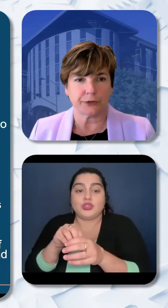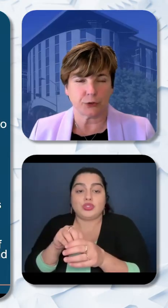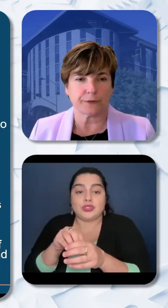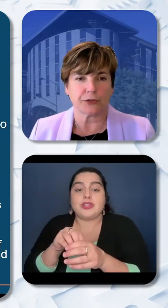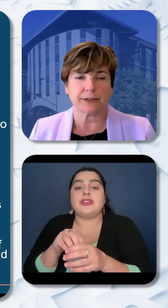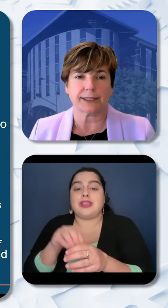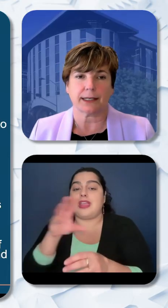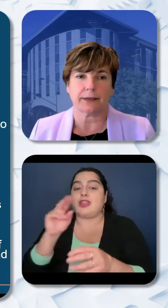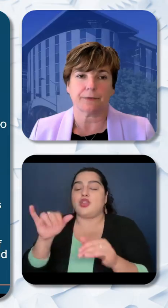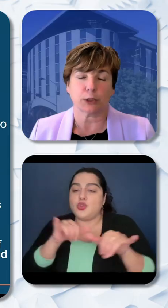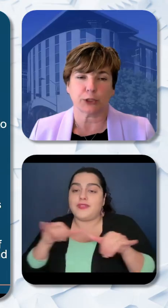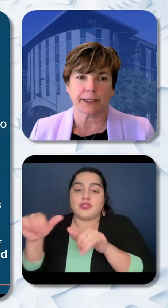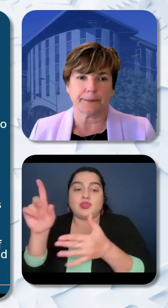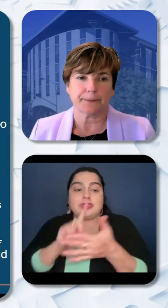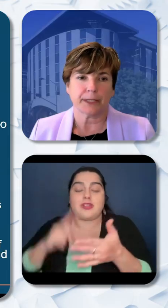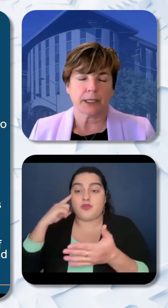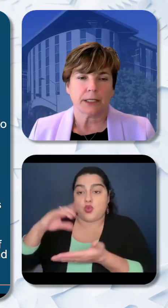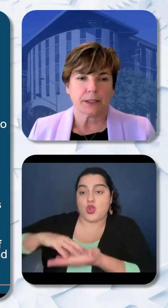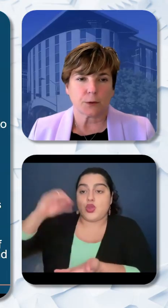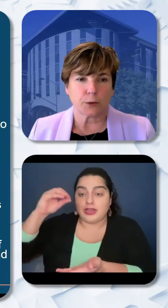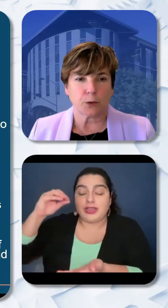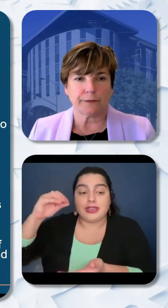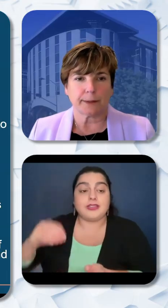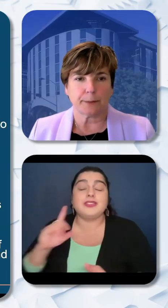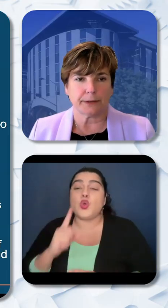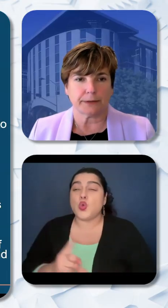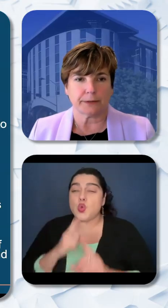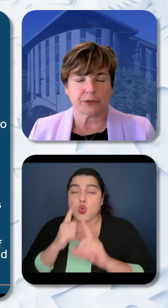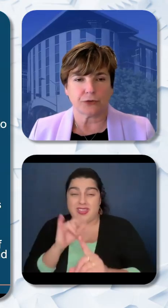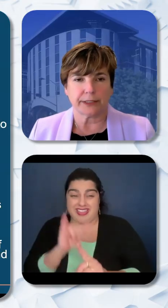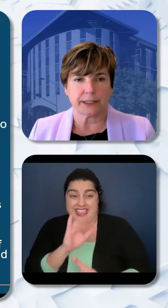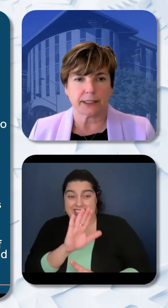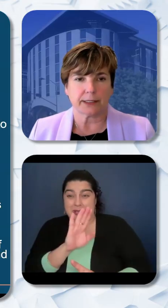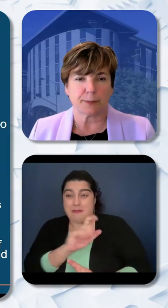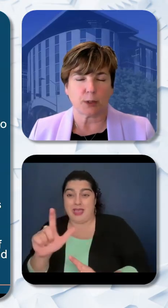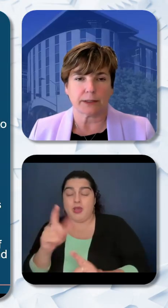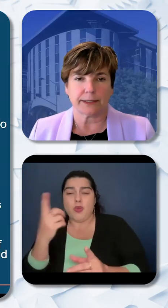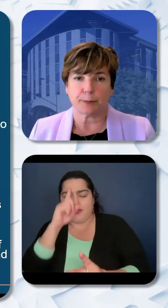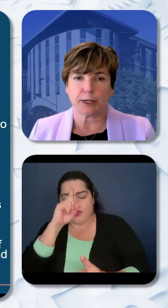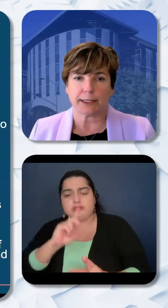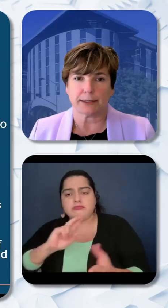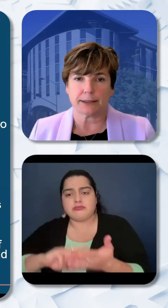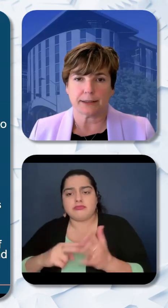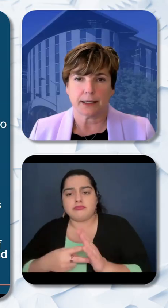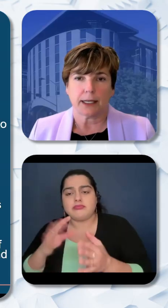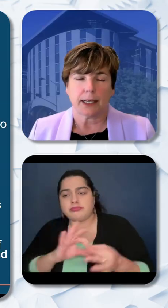and Universal Design for Learning. So the goal of that bill was truly to connect policy to practice,